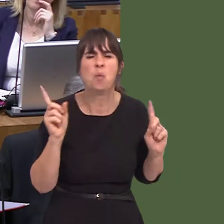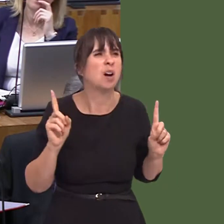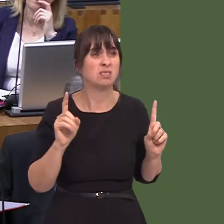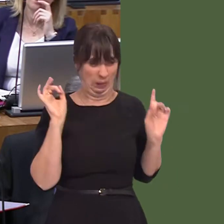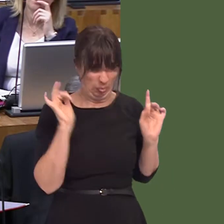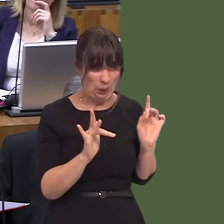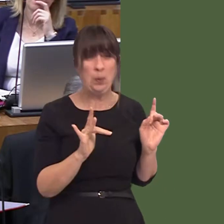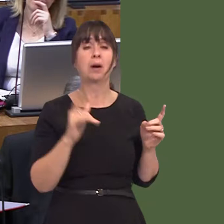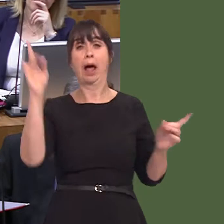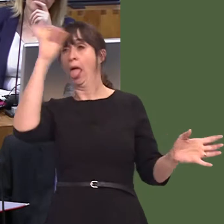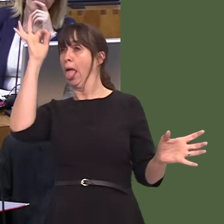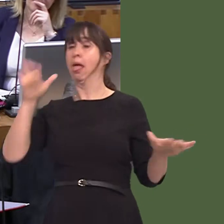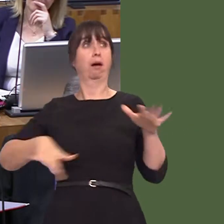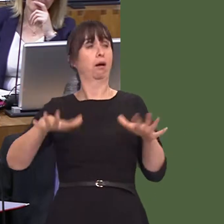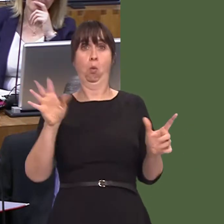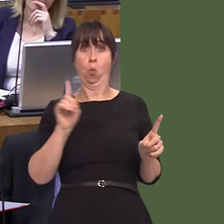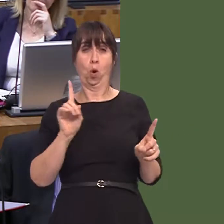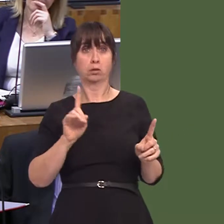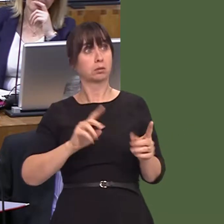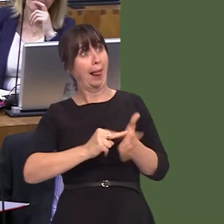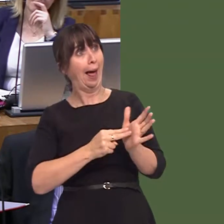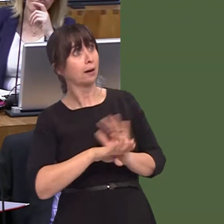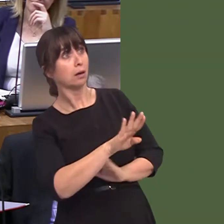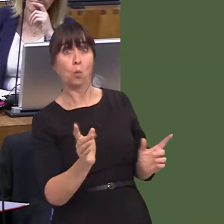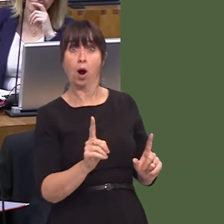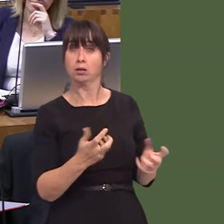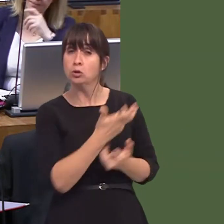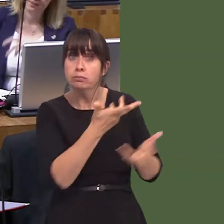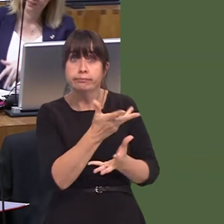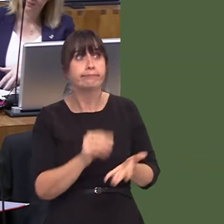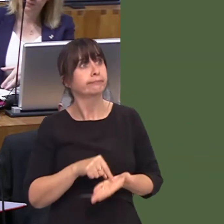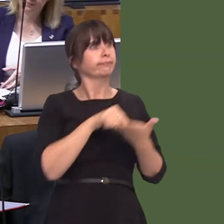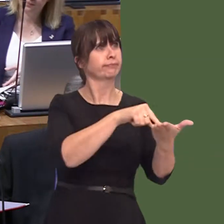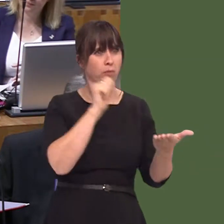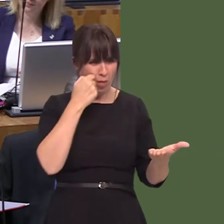They have absolutely no idea what they want to do, and itís important that the UK Government